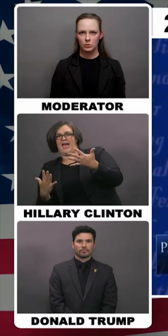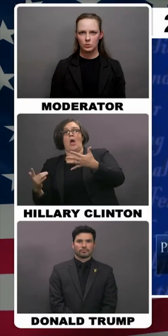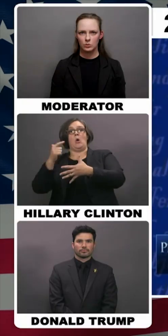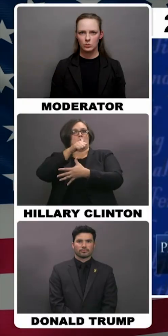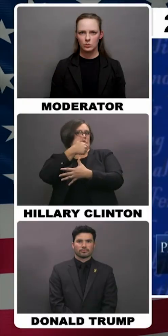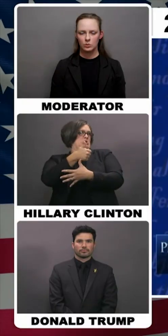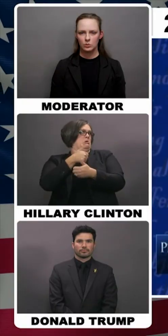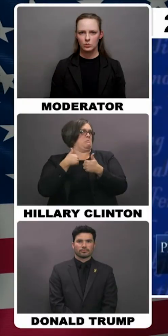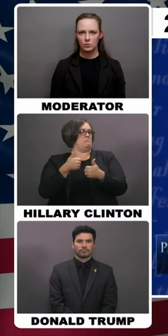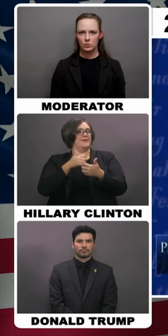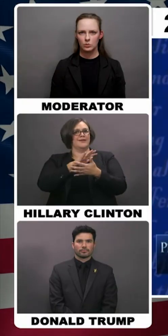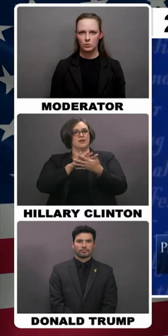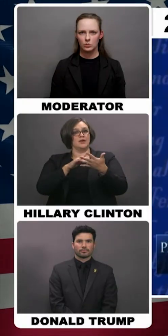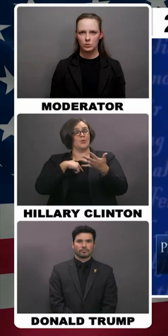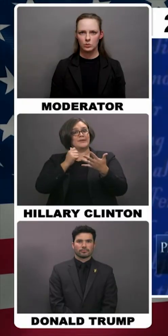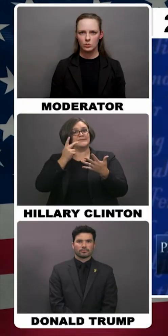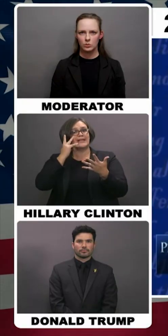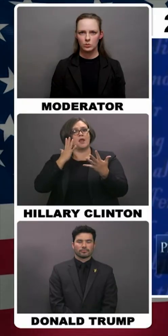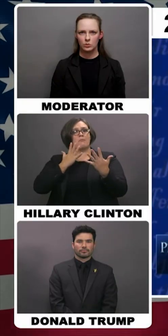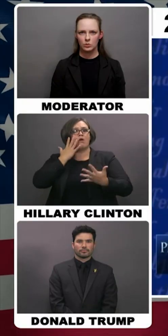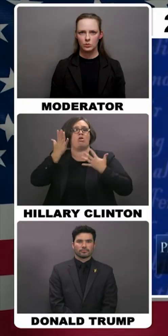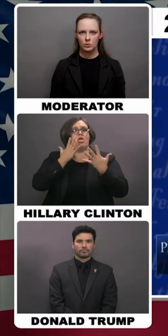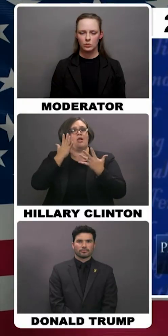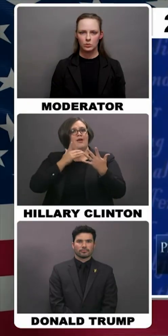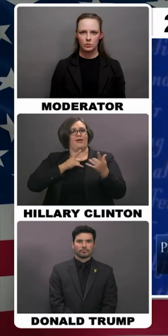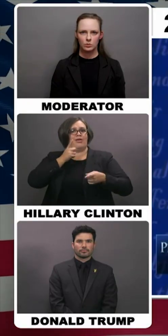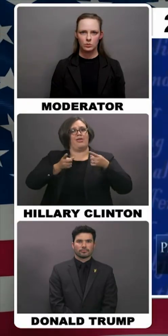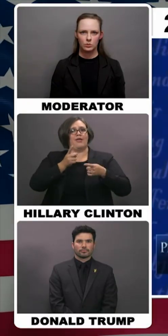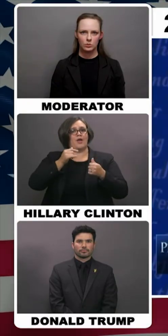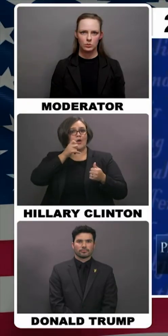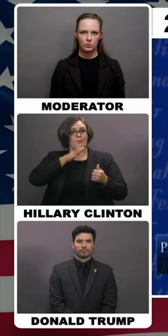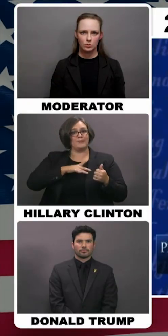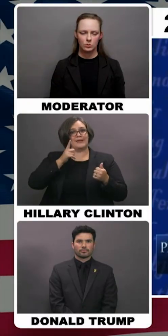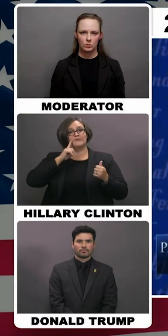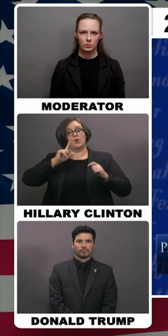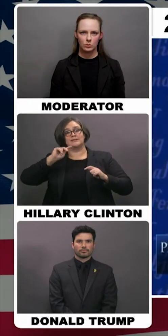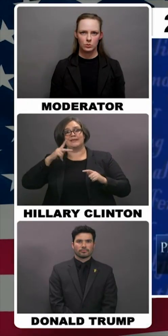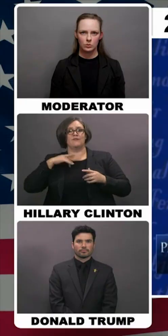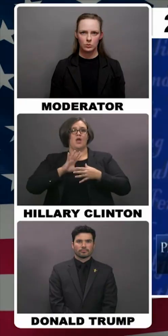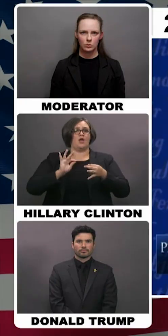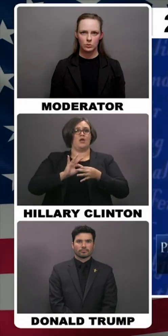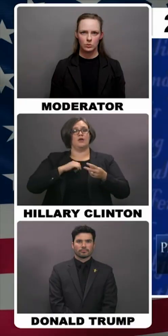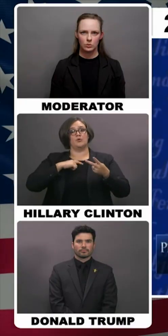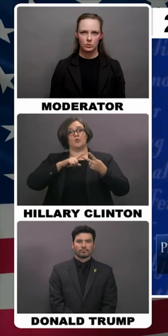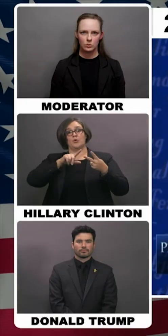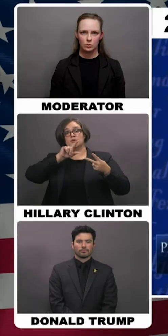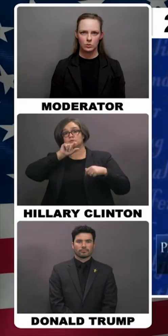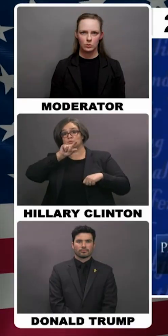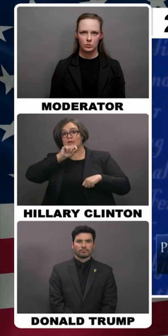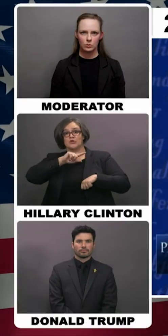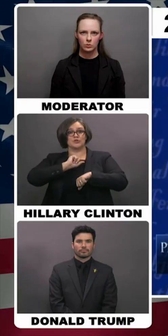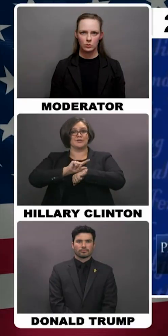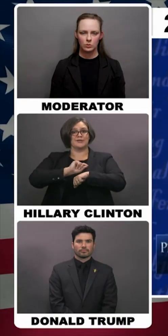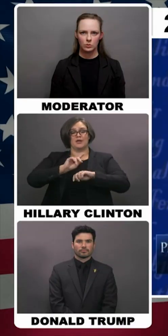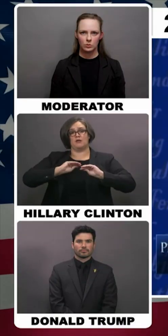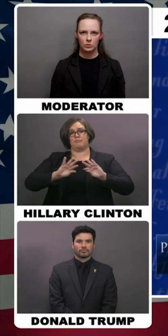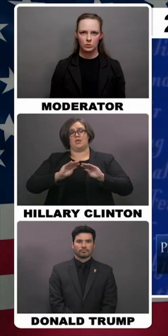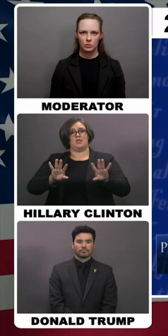We've seen him embarrass women on TV and on Twitter. We saw him after the first debate, spend nearly a week